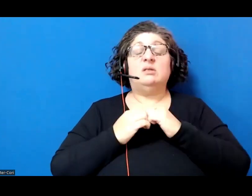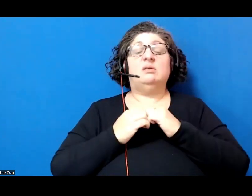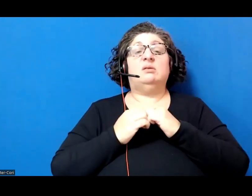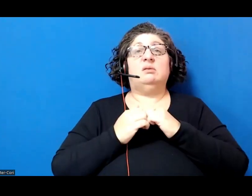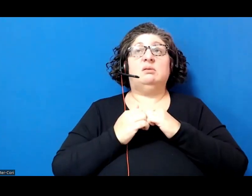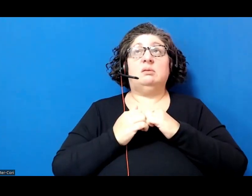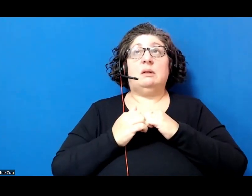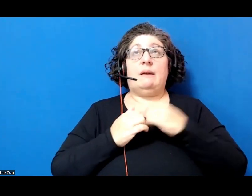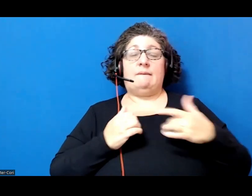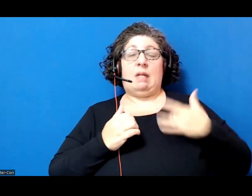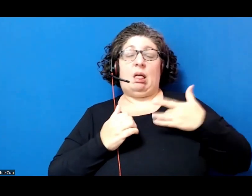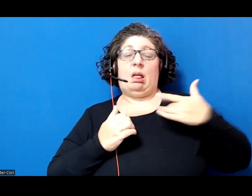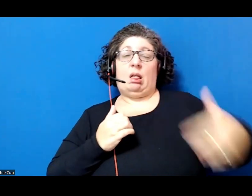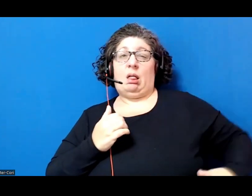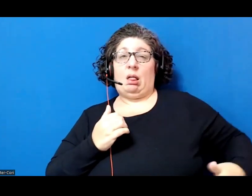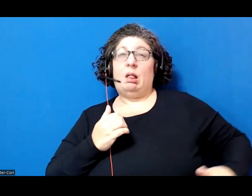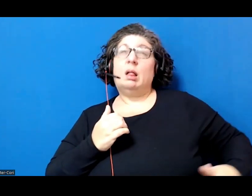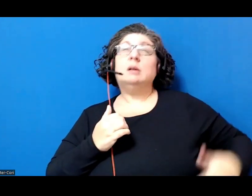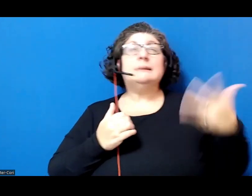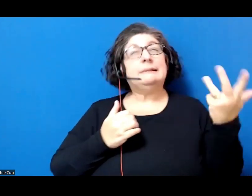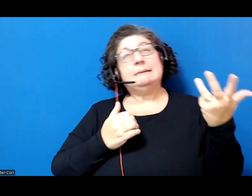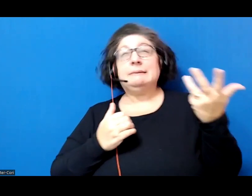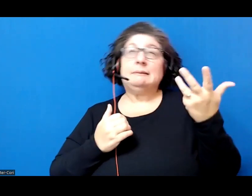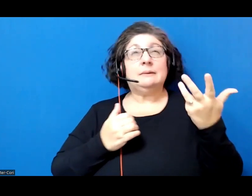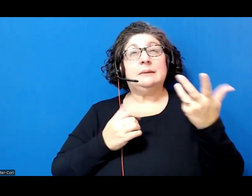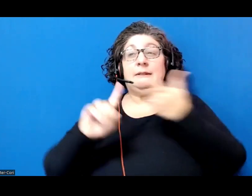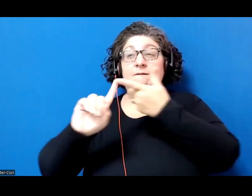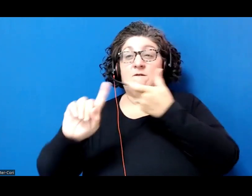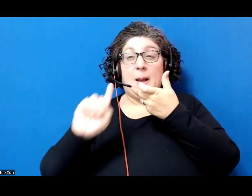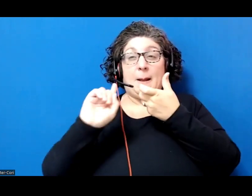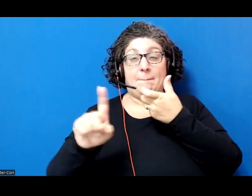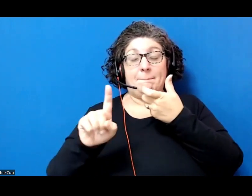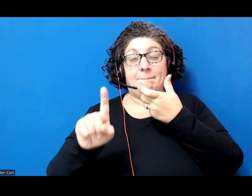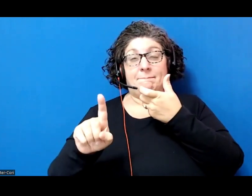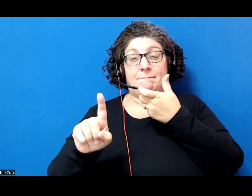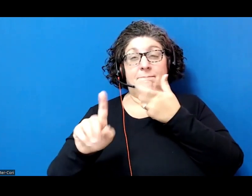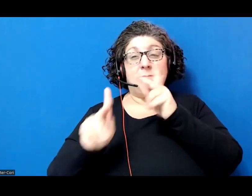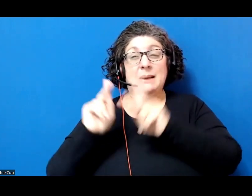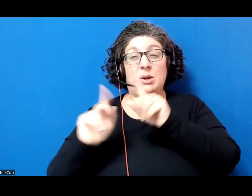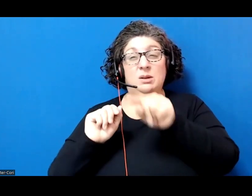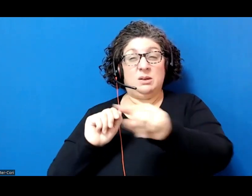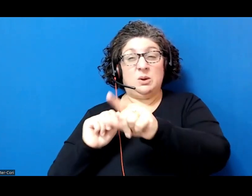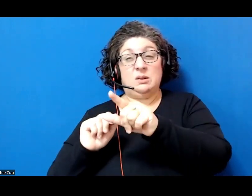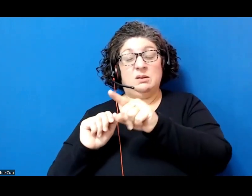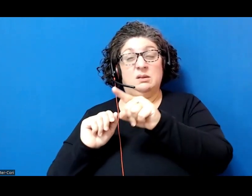My sense has been that is coming from the very folks that you would expect it to come